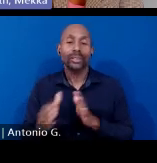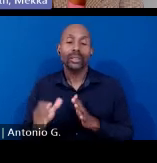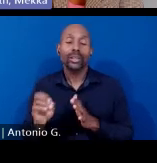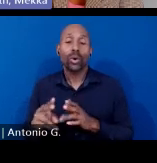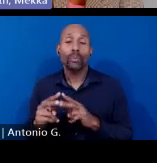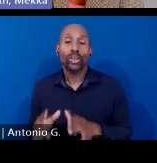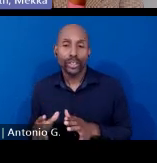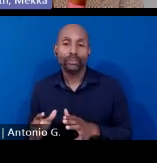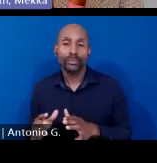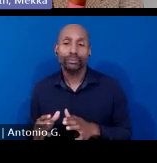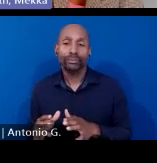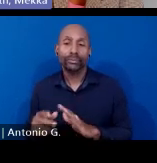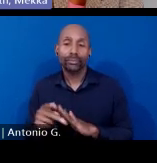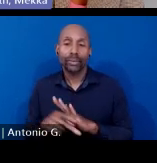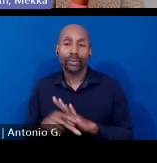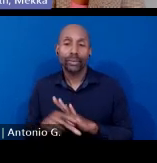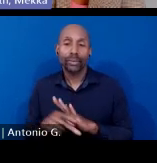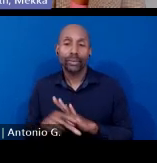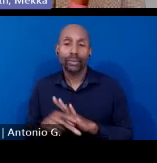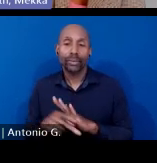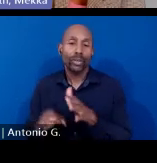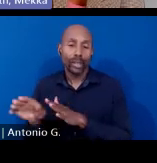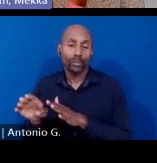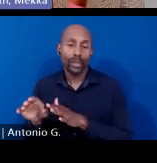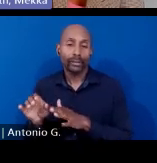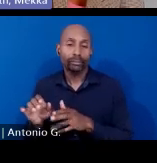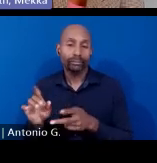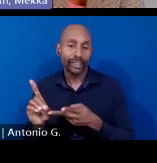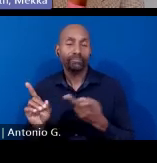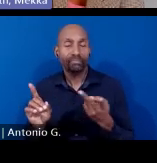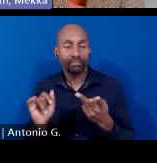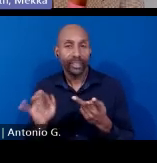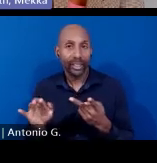If that's a topic that's of more interest to you, please feel free to join that session.